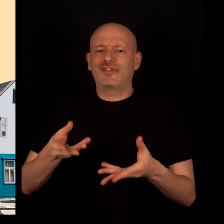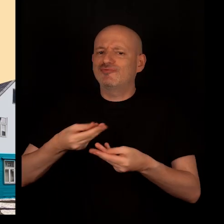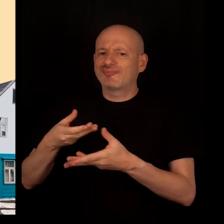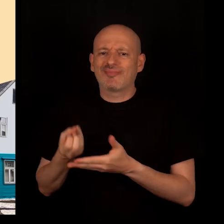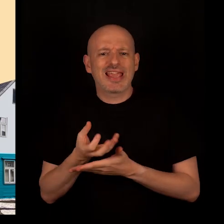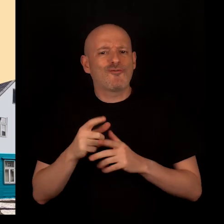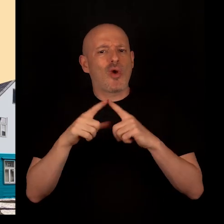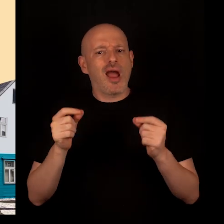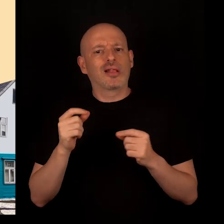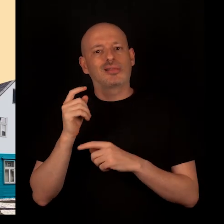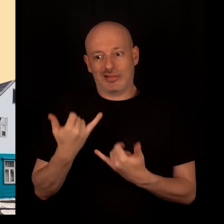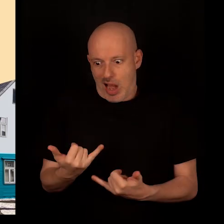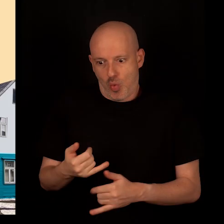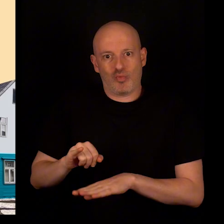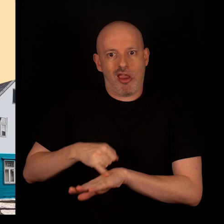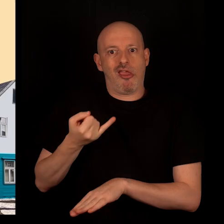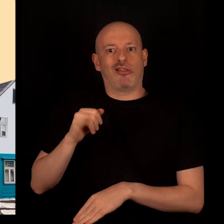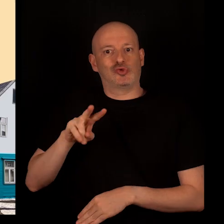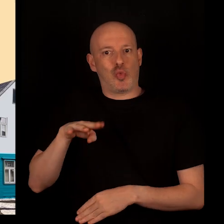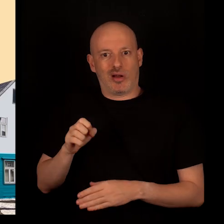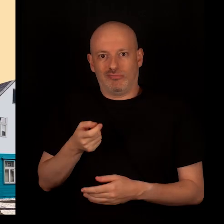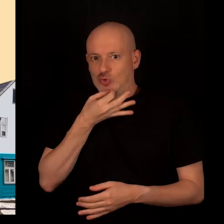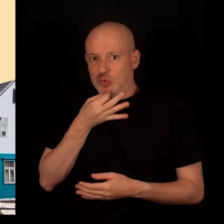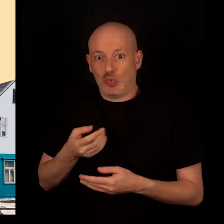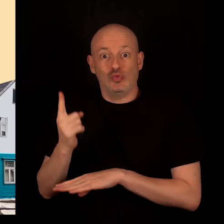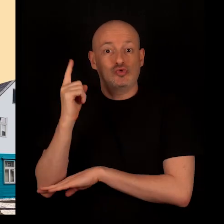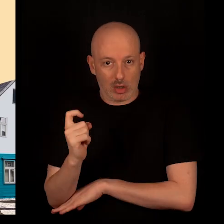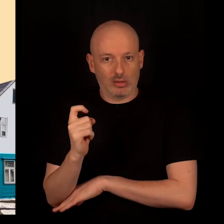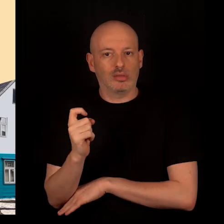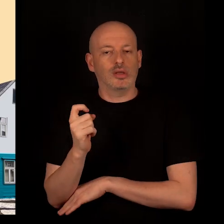We received some Info Cards from residencies starting now in early June.